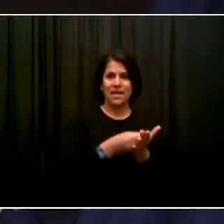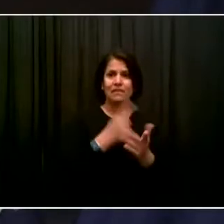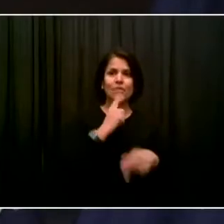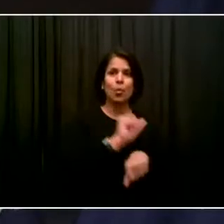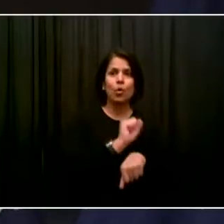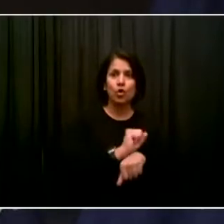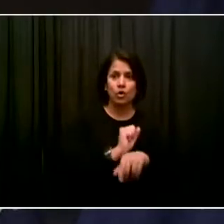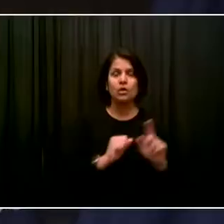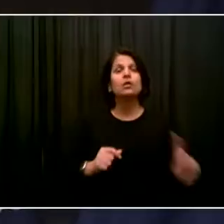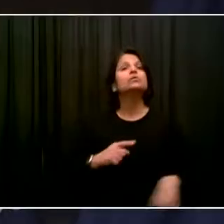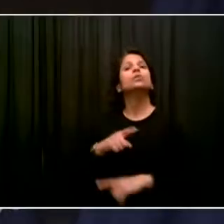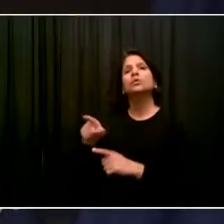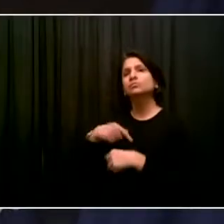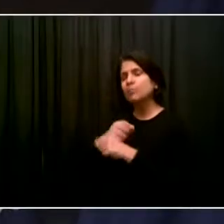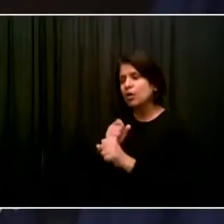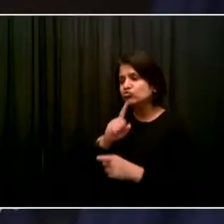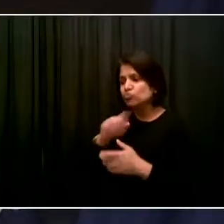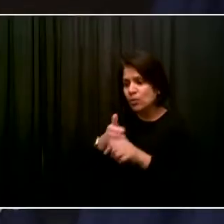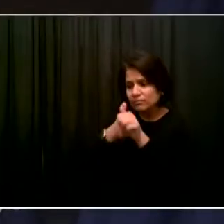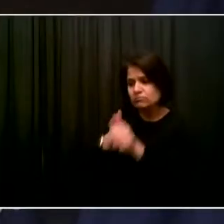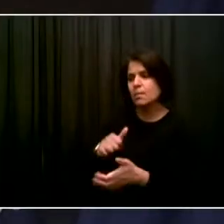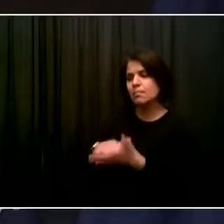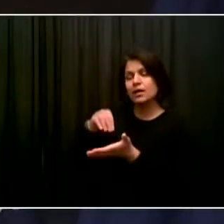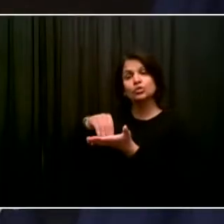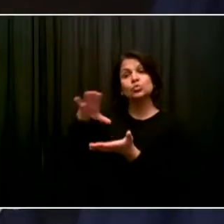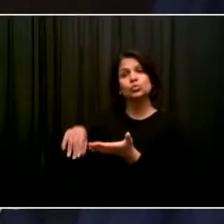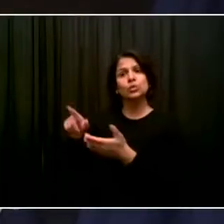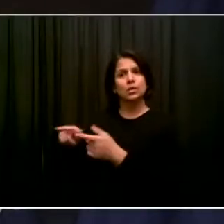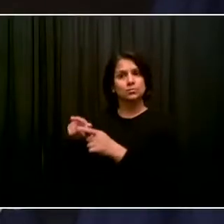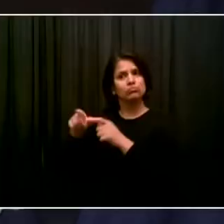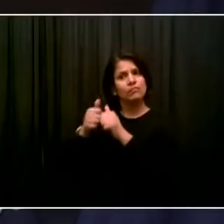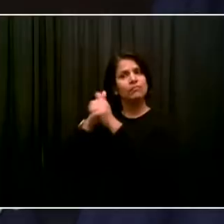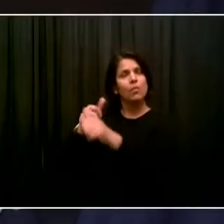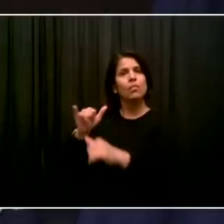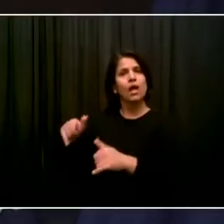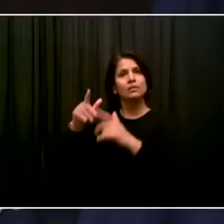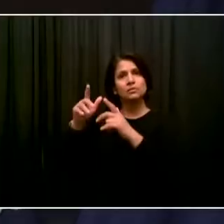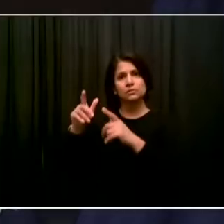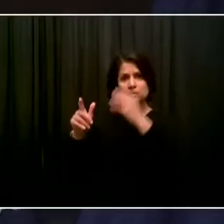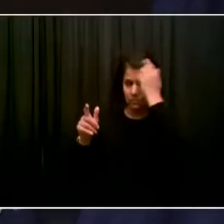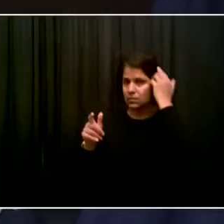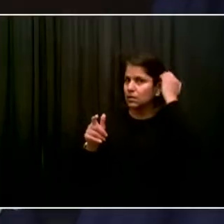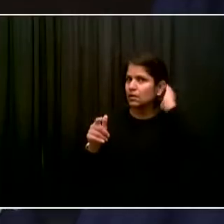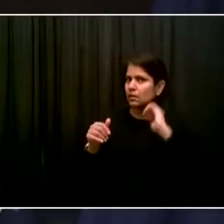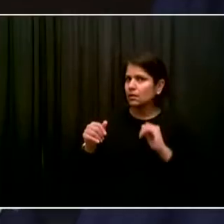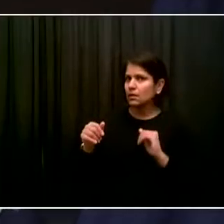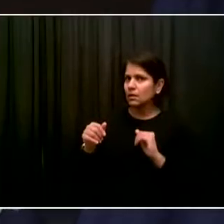AMOUNT OF OFFICE HOURS. WE ARE PAYING THE TEACHERS FOR THAT ADDITIONAL WORK .